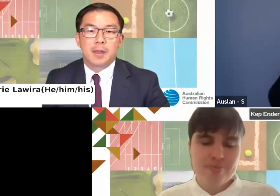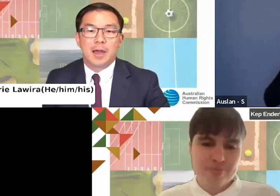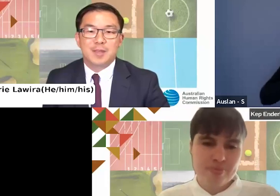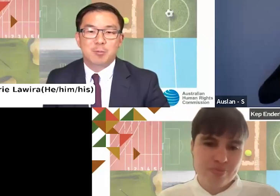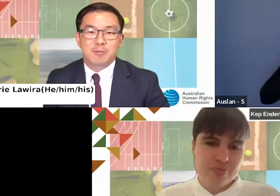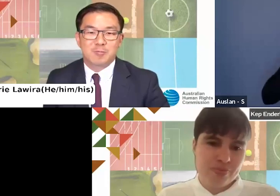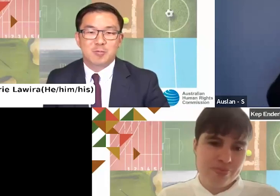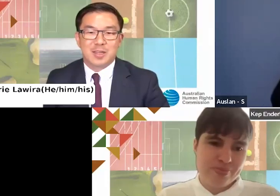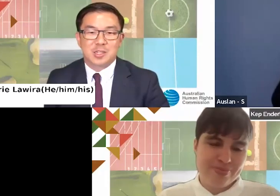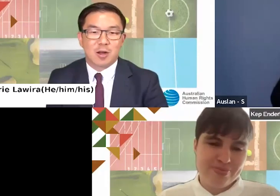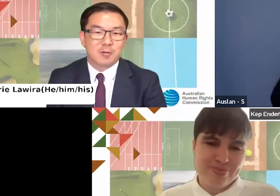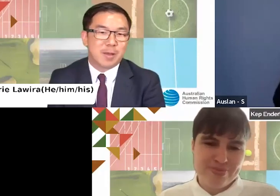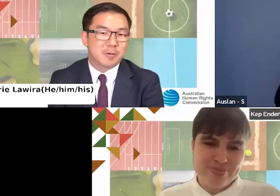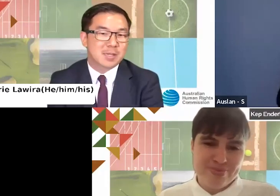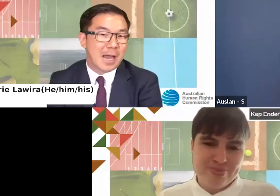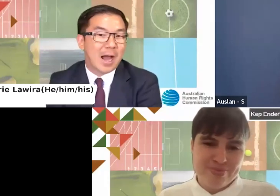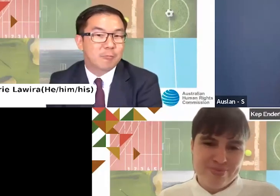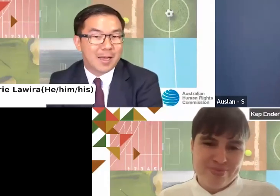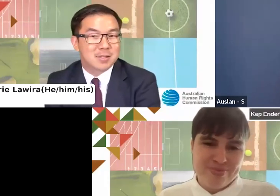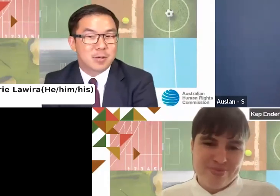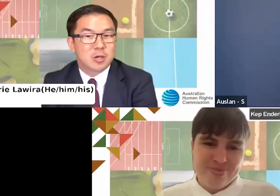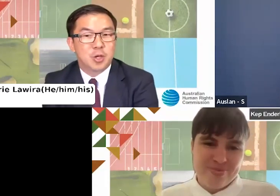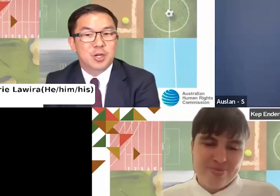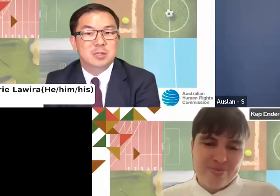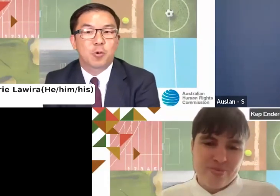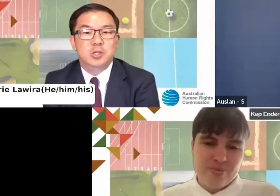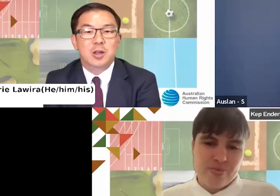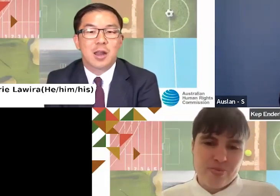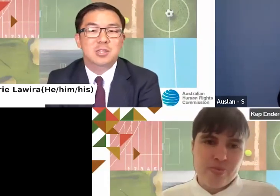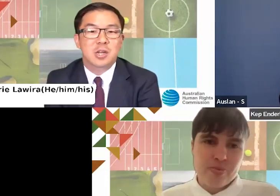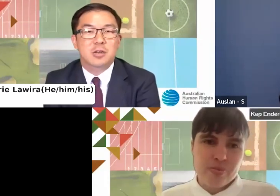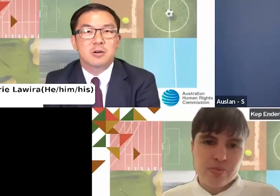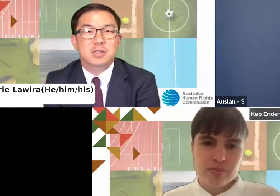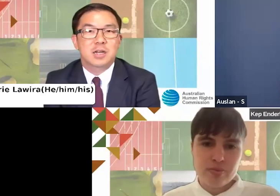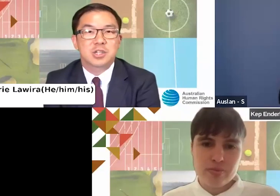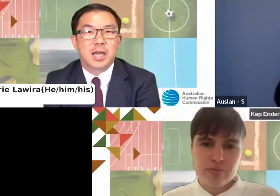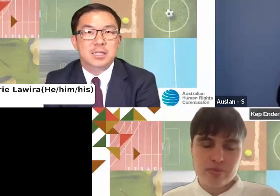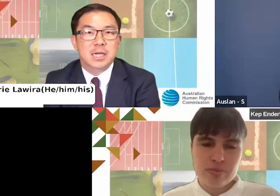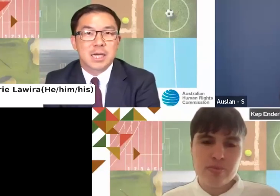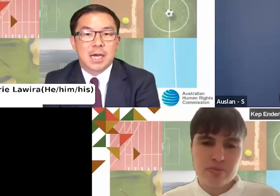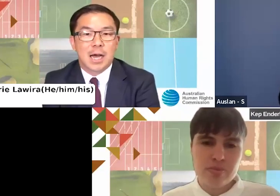And this one really struck with me was how racism in community sports largely goes unchecked.